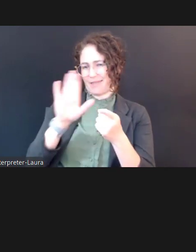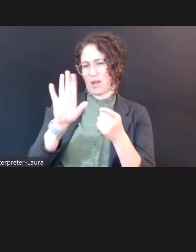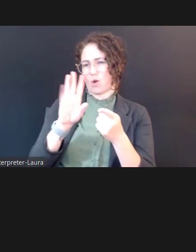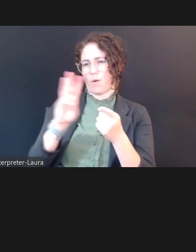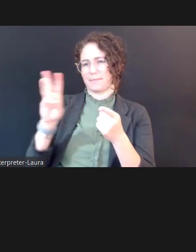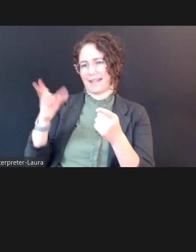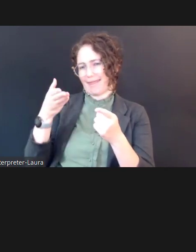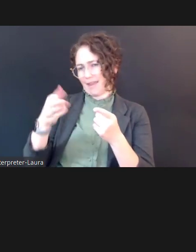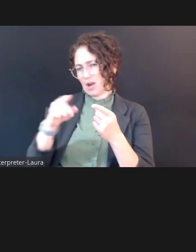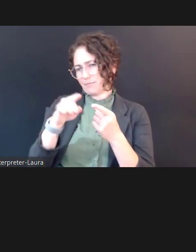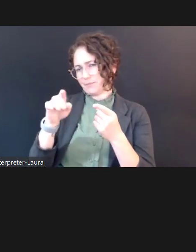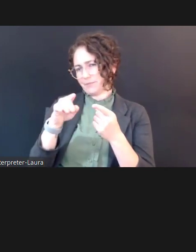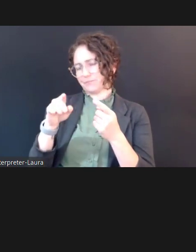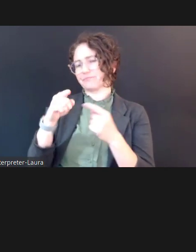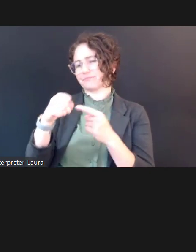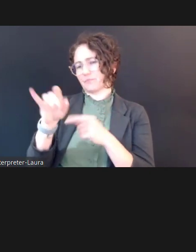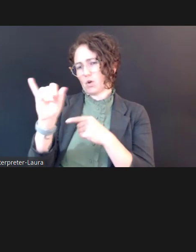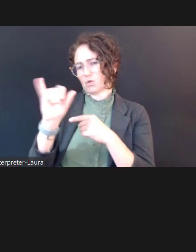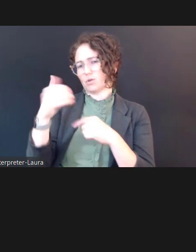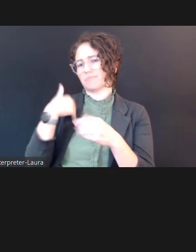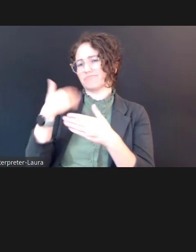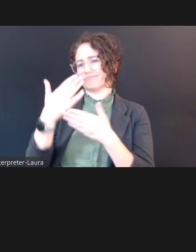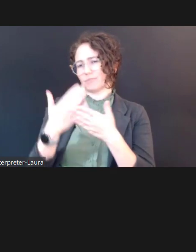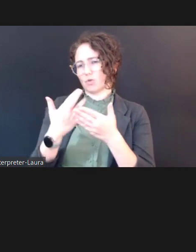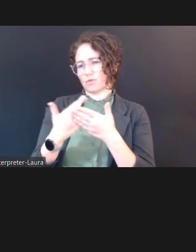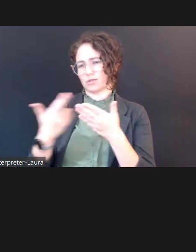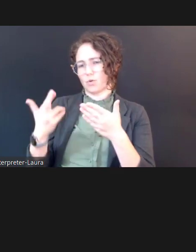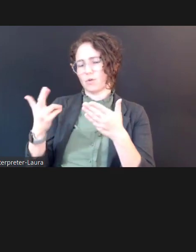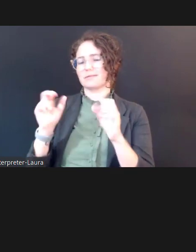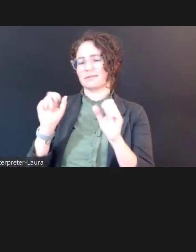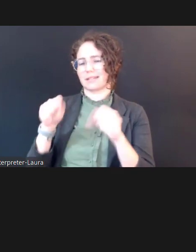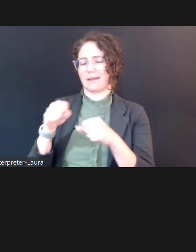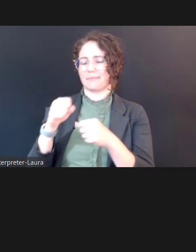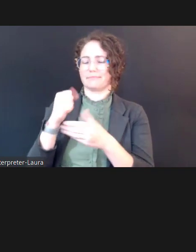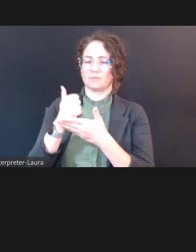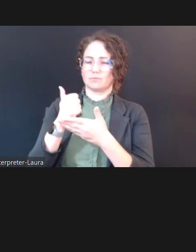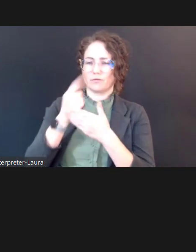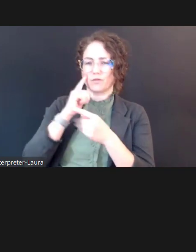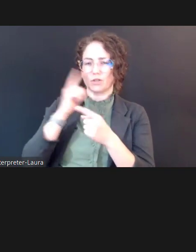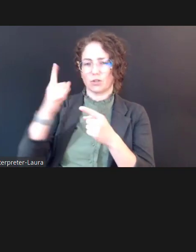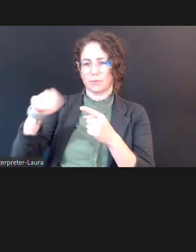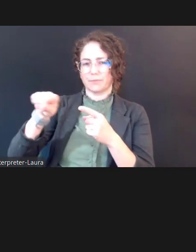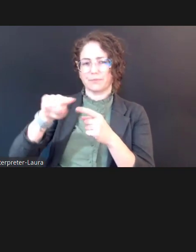website, and they have resources that can be useful to you.